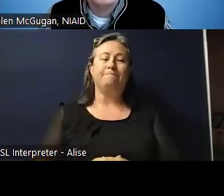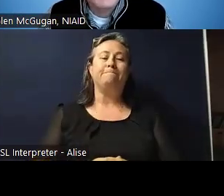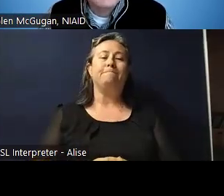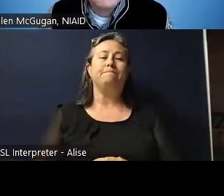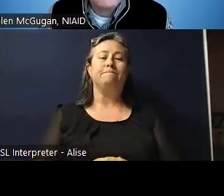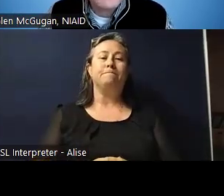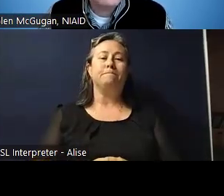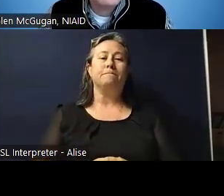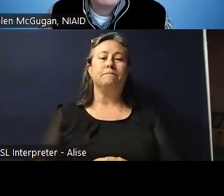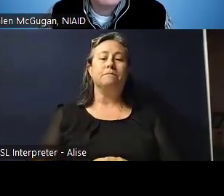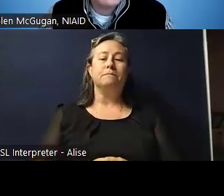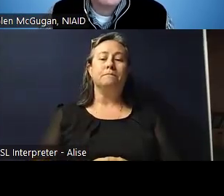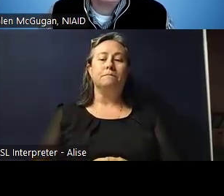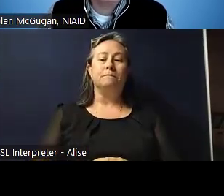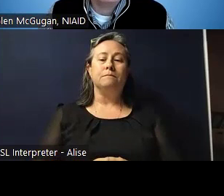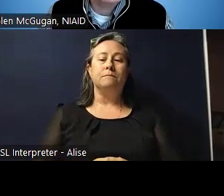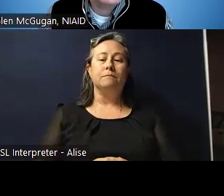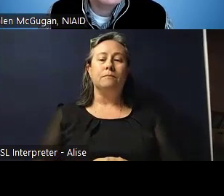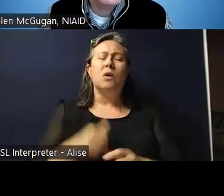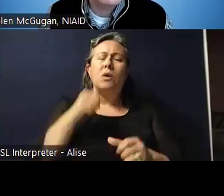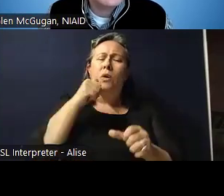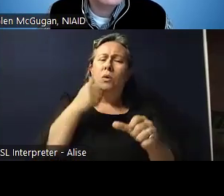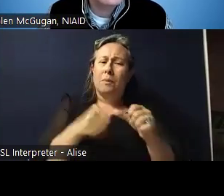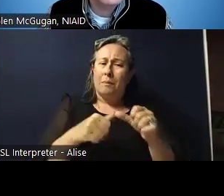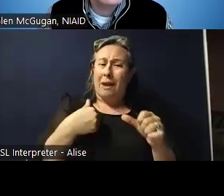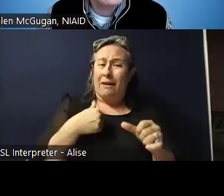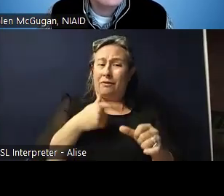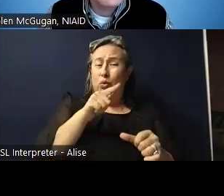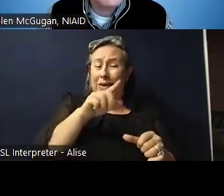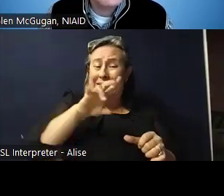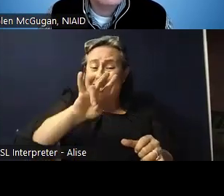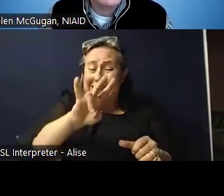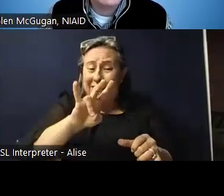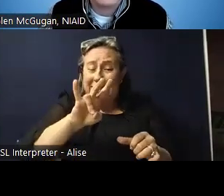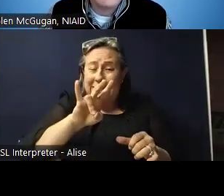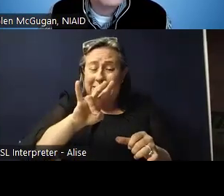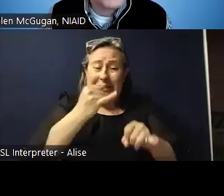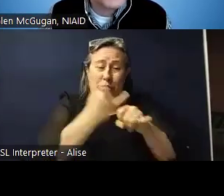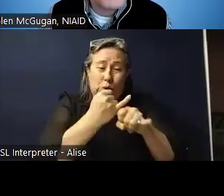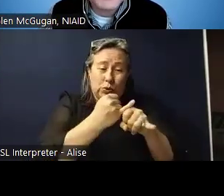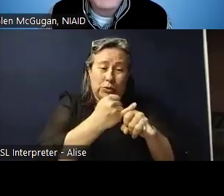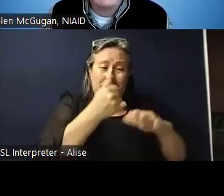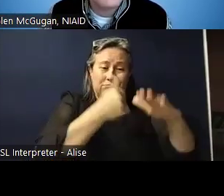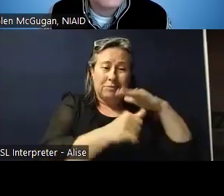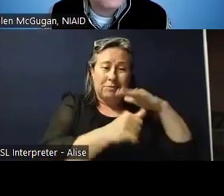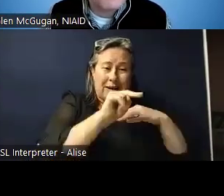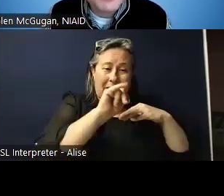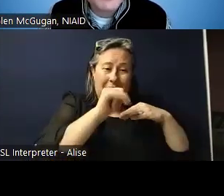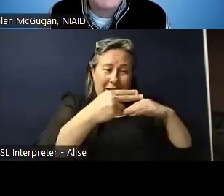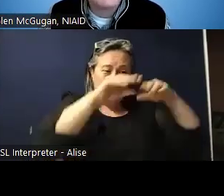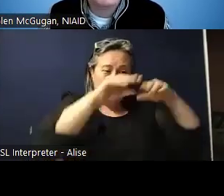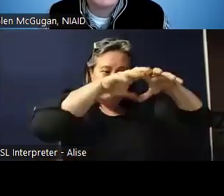The other thing to remember is that there are 27 institutes and centers. They all have their own mission, their own budgets.